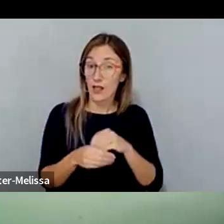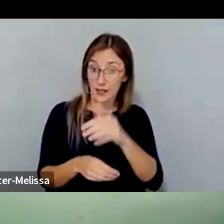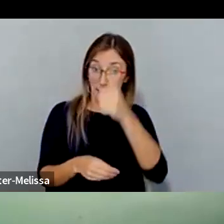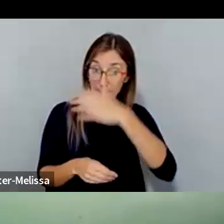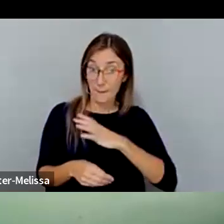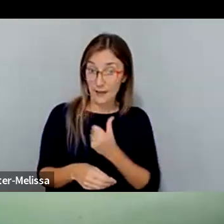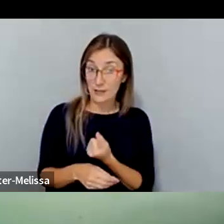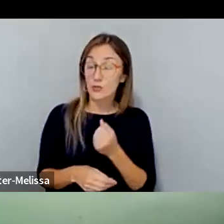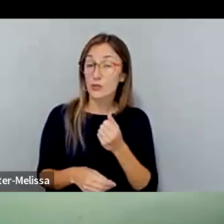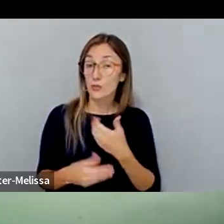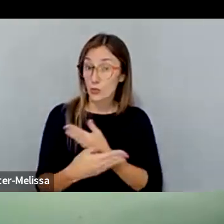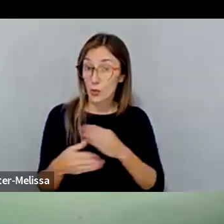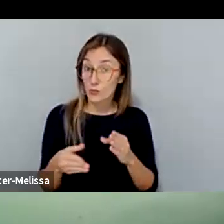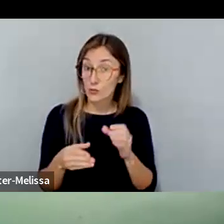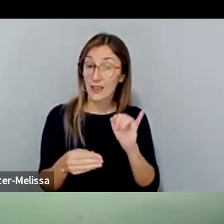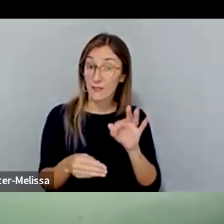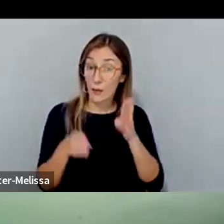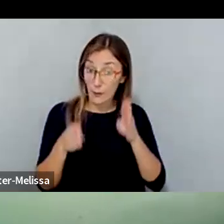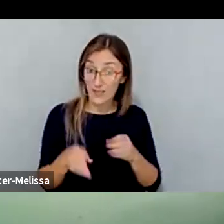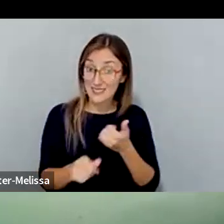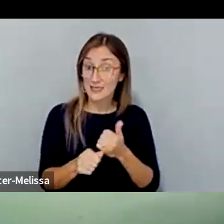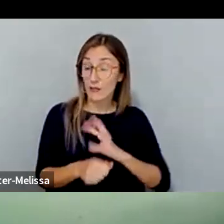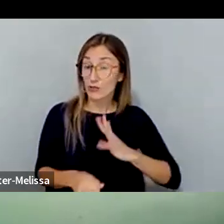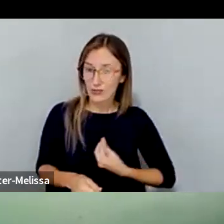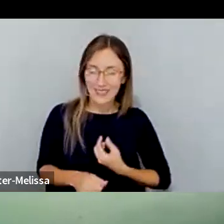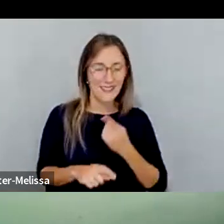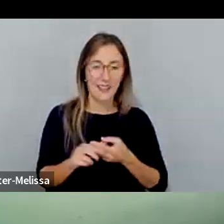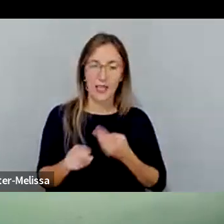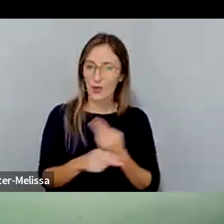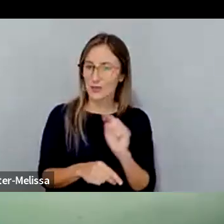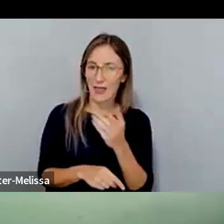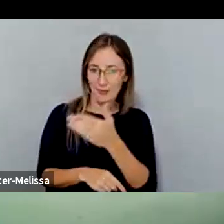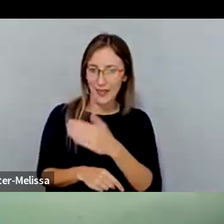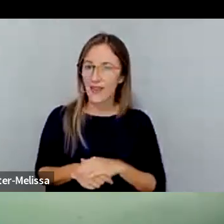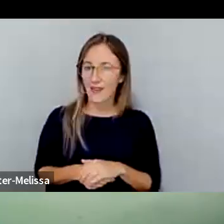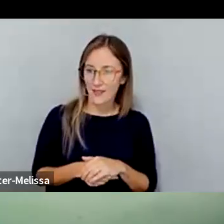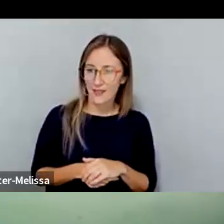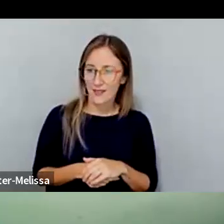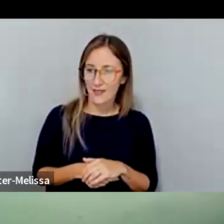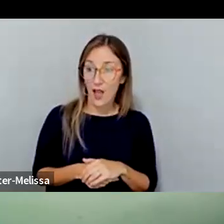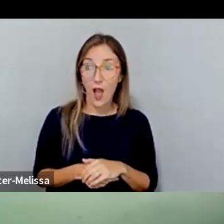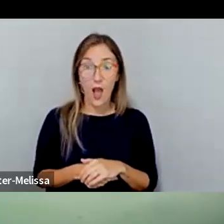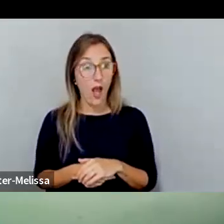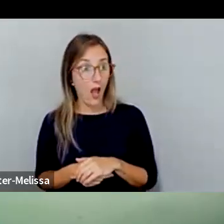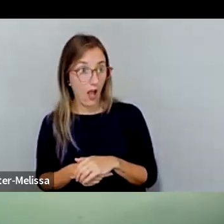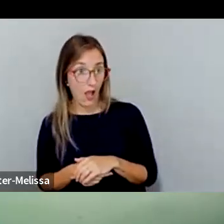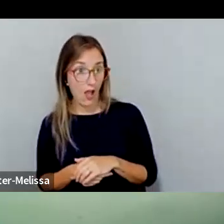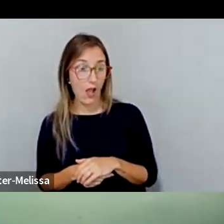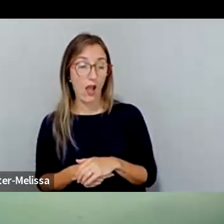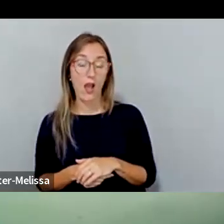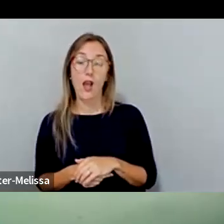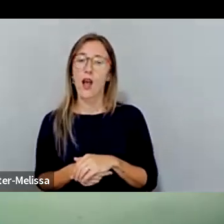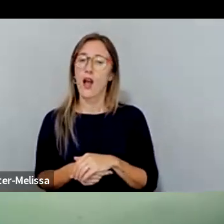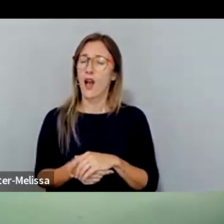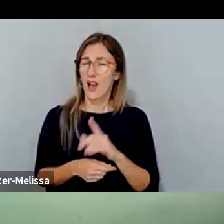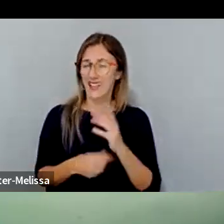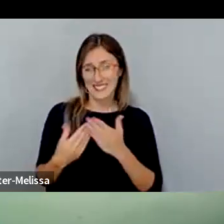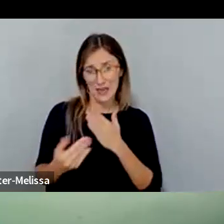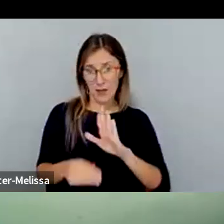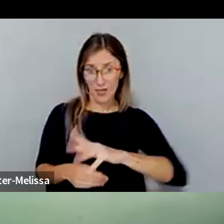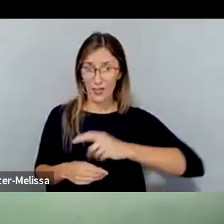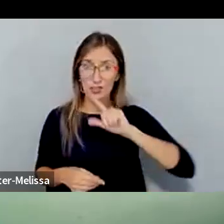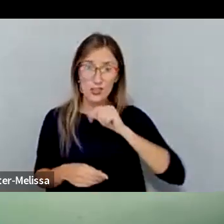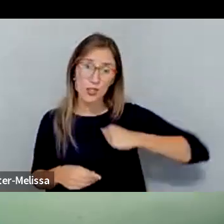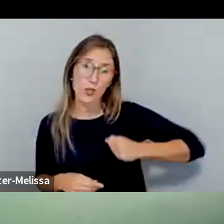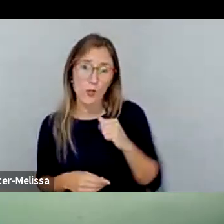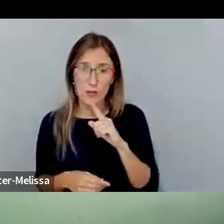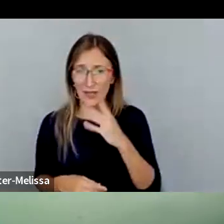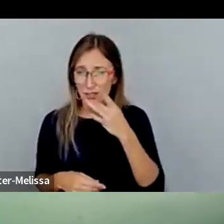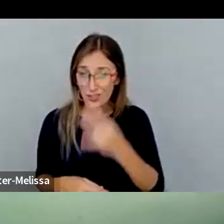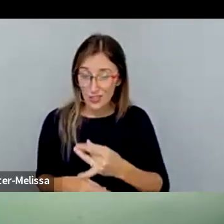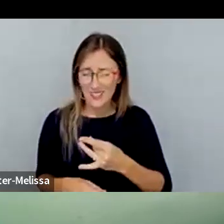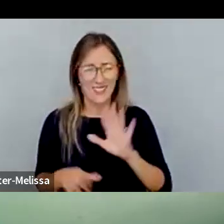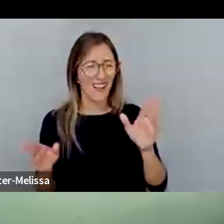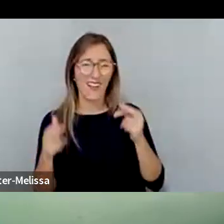For what it's worth, Jeremiah's don't actually have a stall in